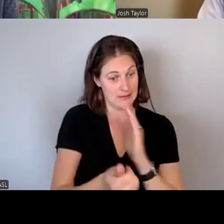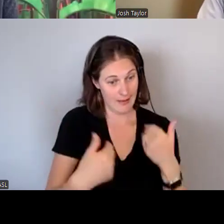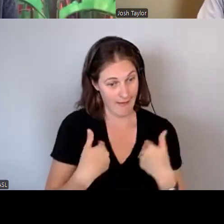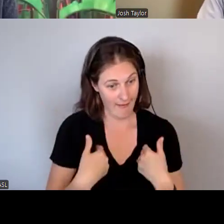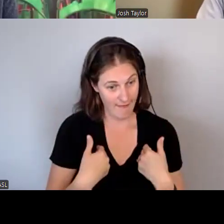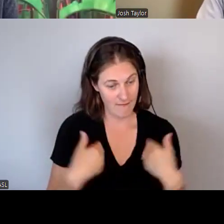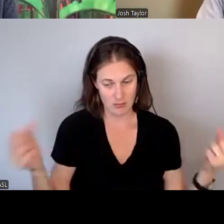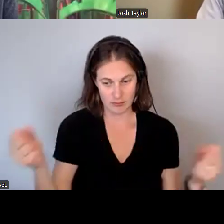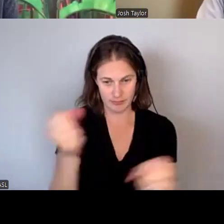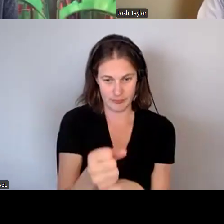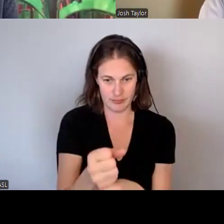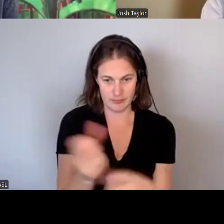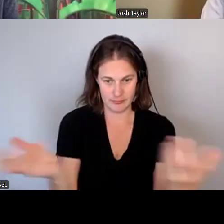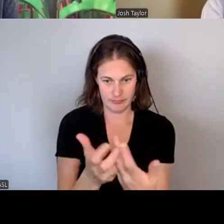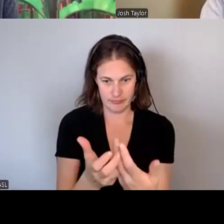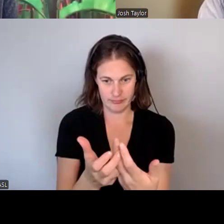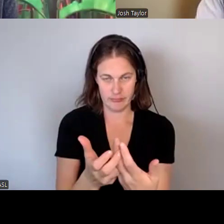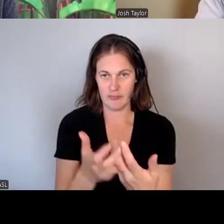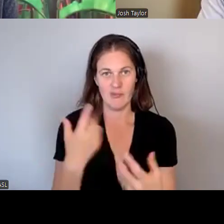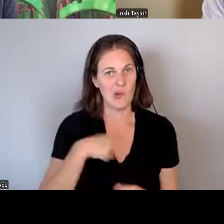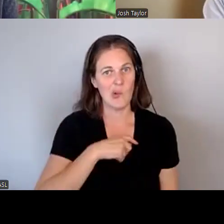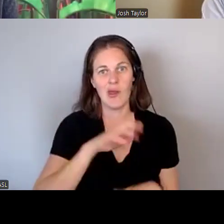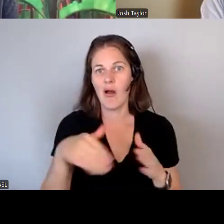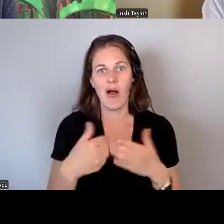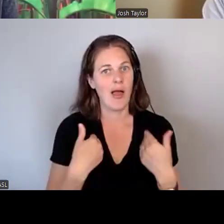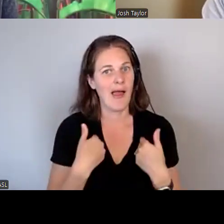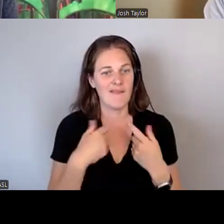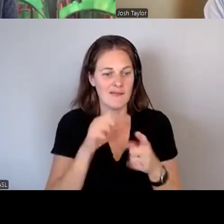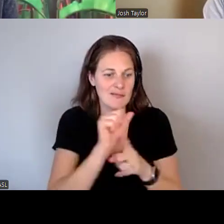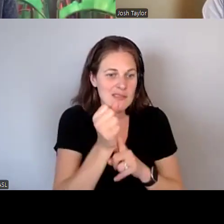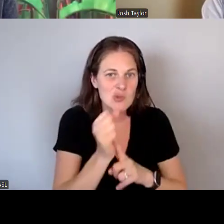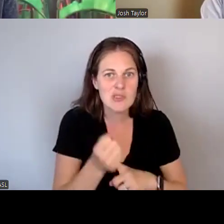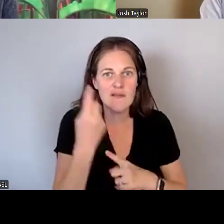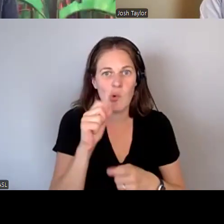We all have conditions for employment. I'm chatty. They could give a great organization